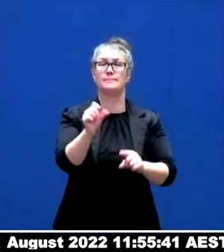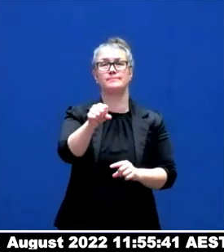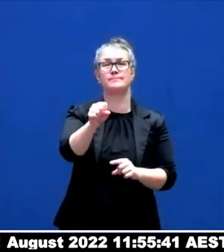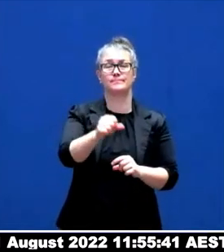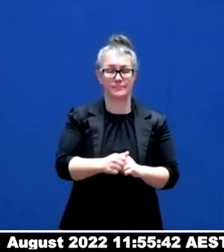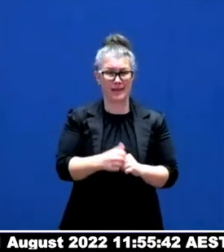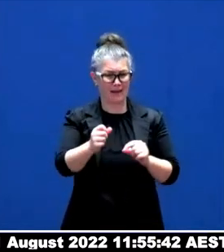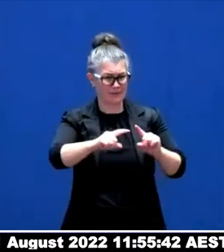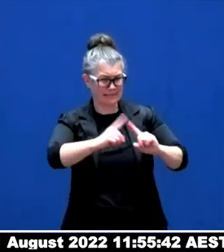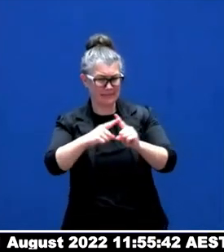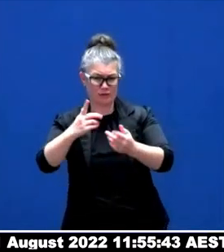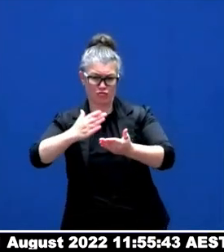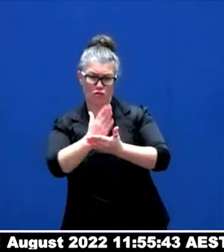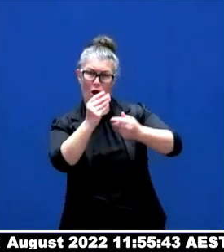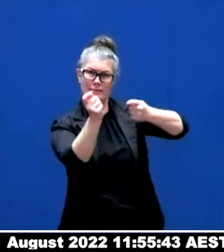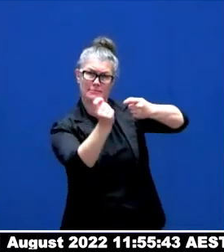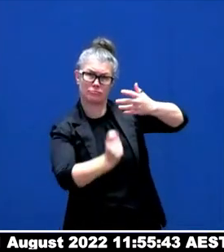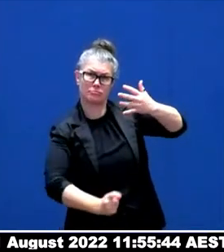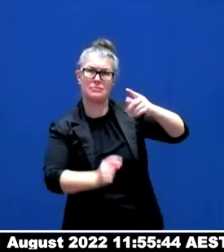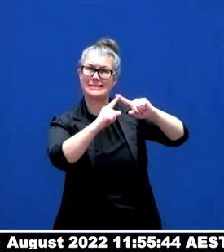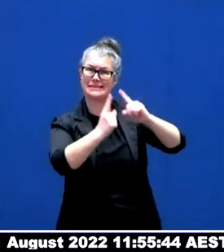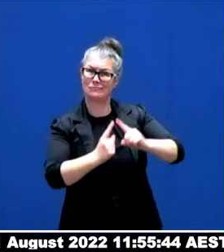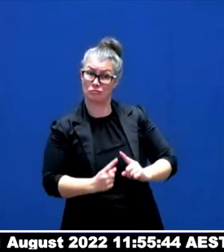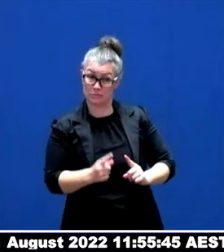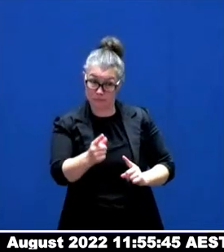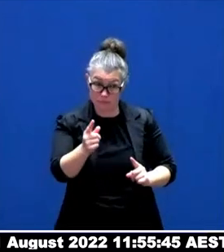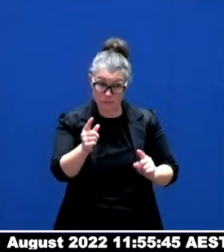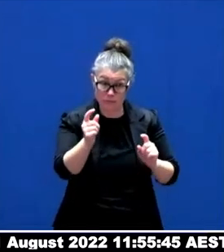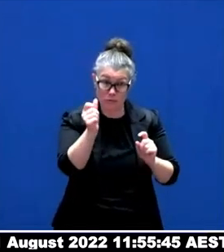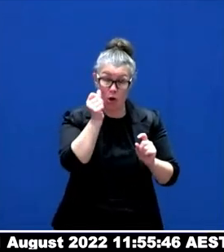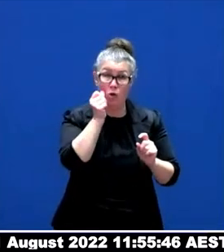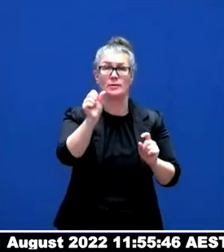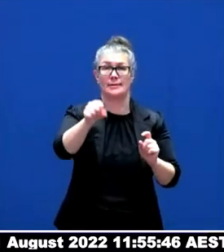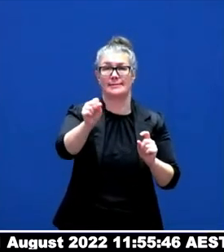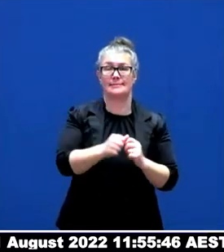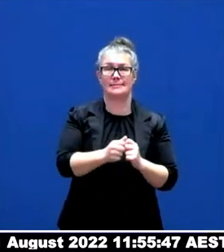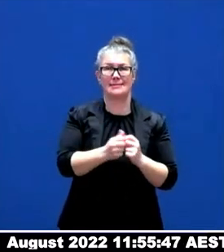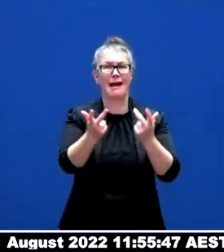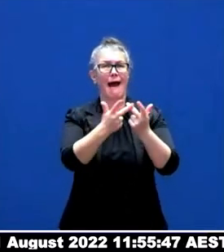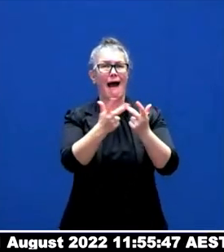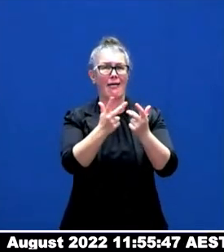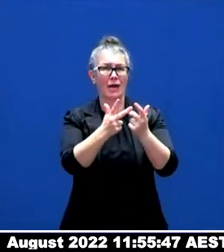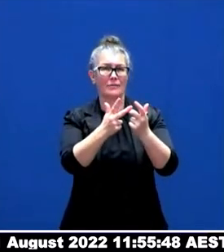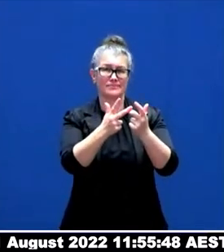rights in different areas. You're aware of that? ZOE DENDLE: Yes. And some overarching principles. The general themes.